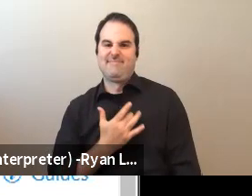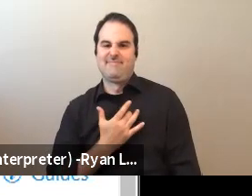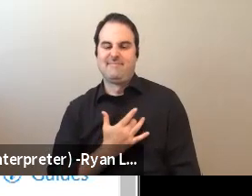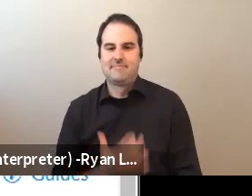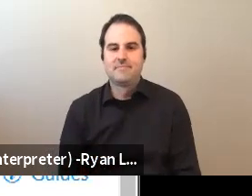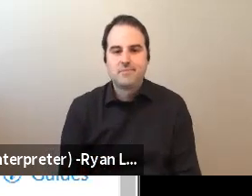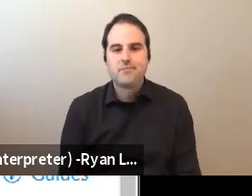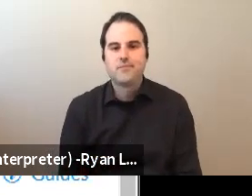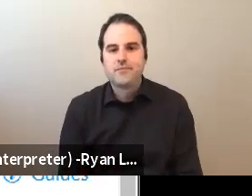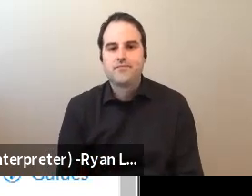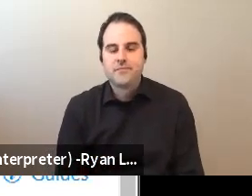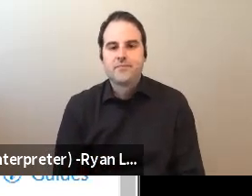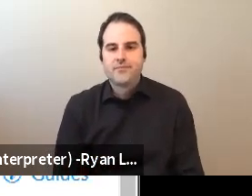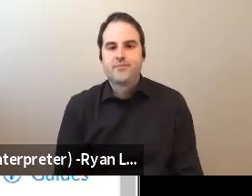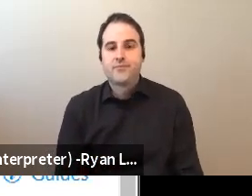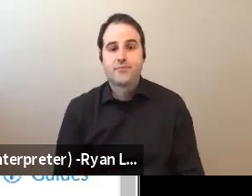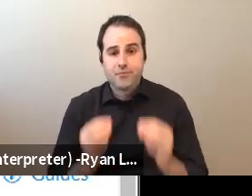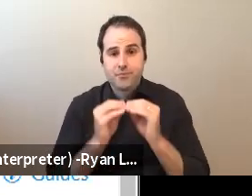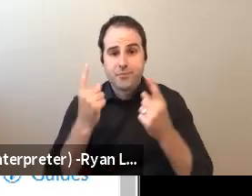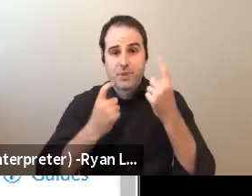Sally Potter: And are there any other questions.